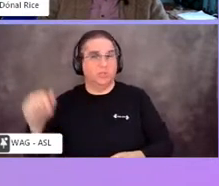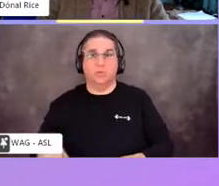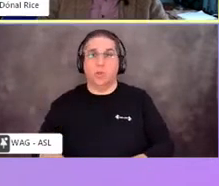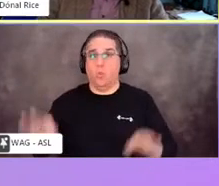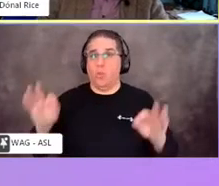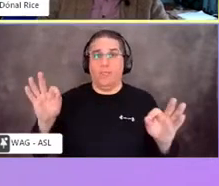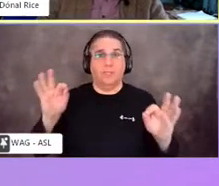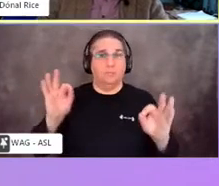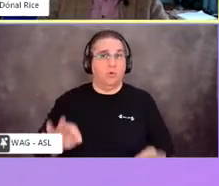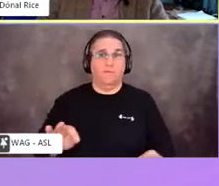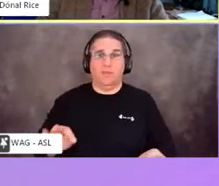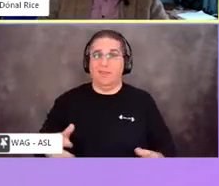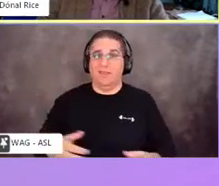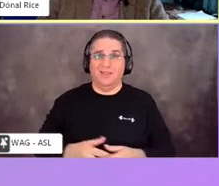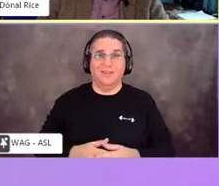services online that are accessible and